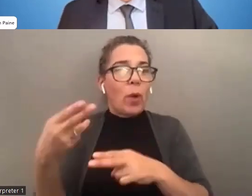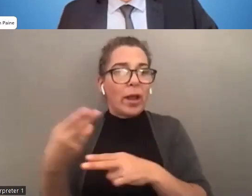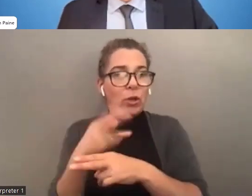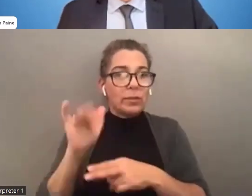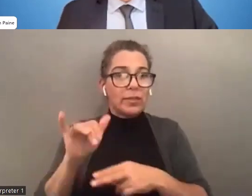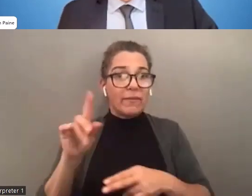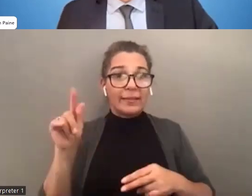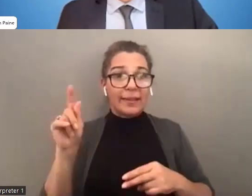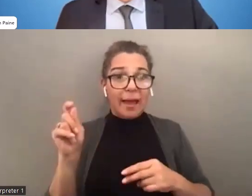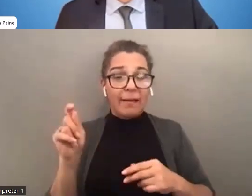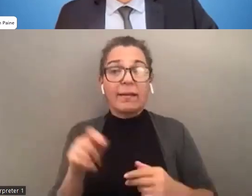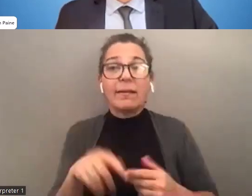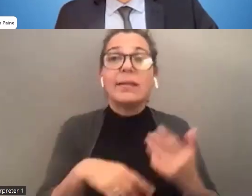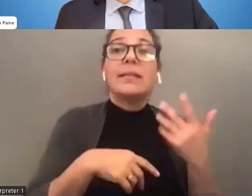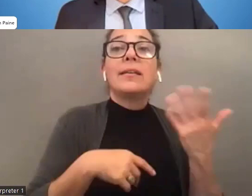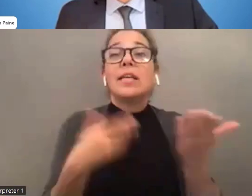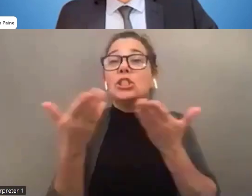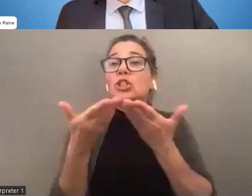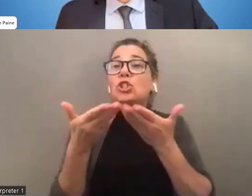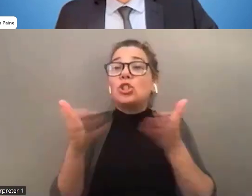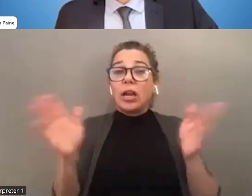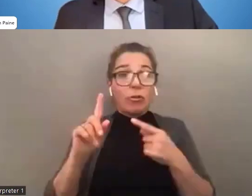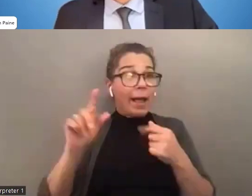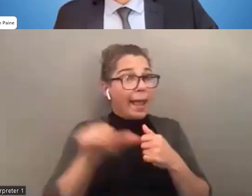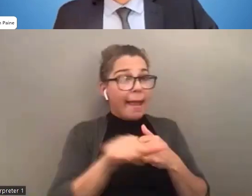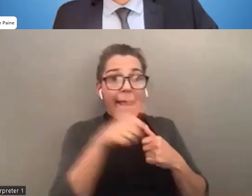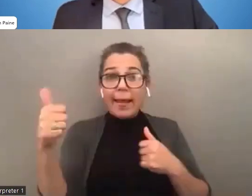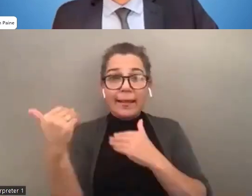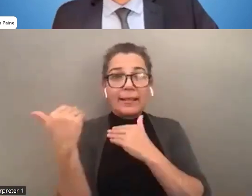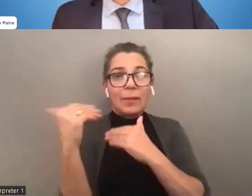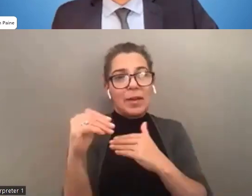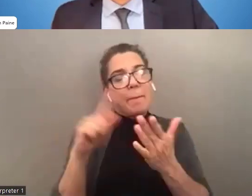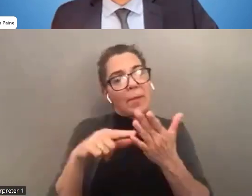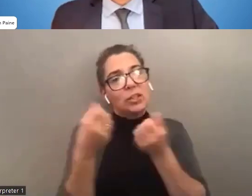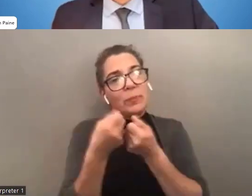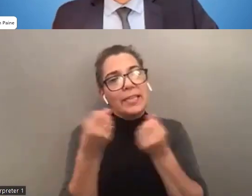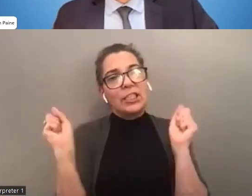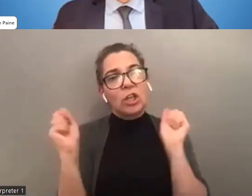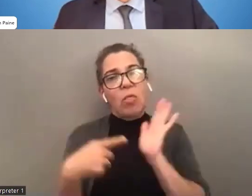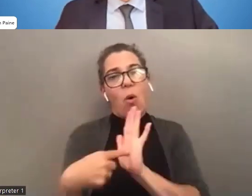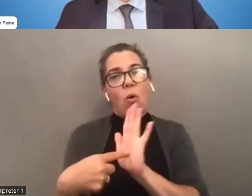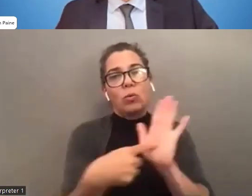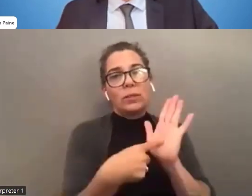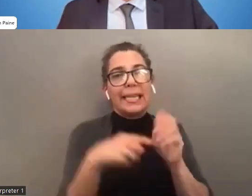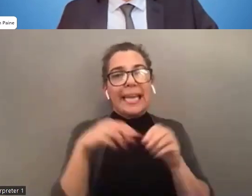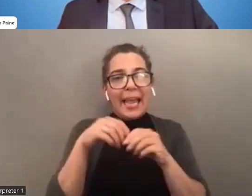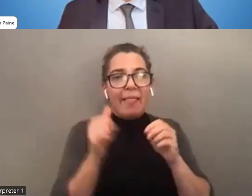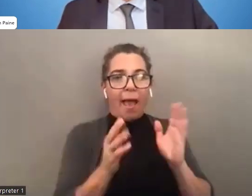In general, I think sort of any limitations, you know, would need to be disclosed in plans, and that those plans would be,